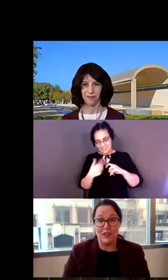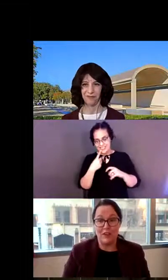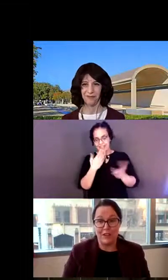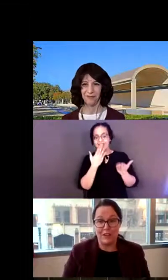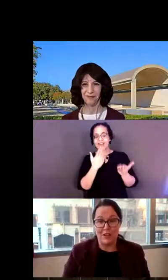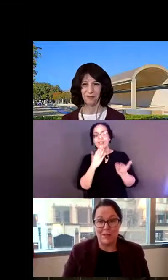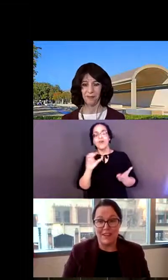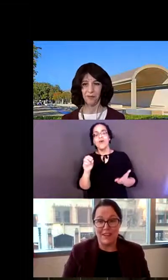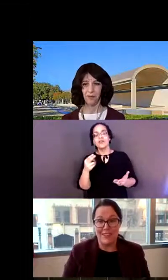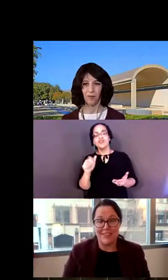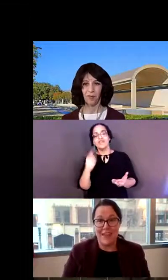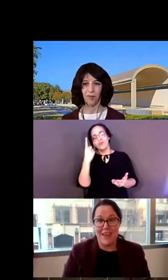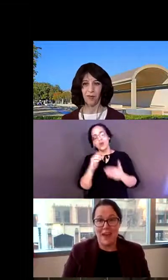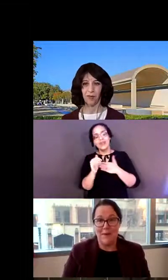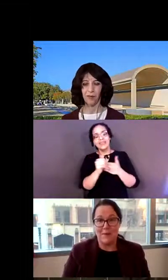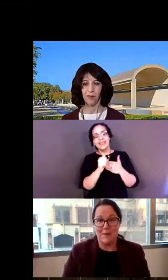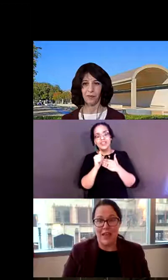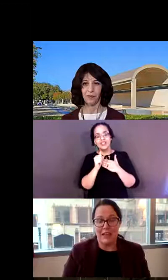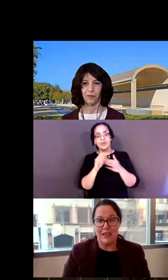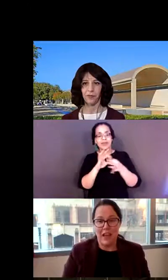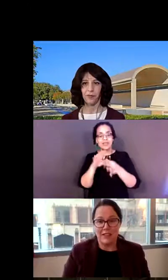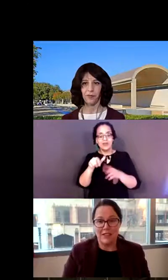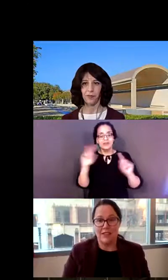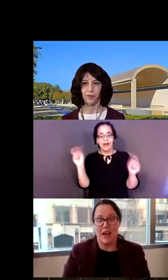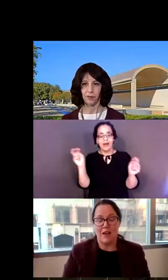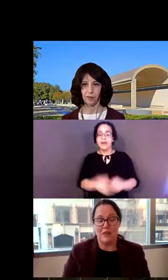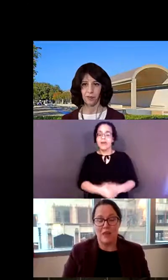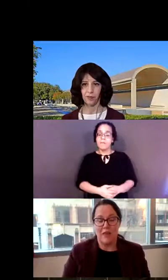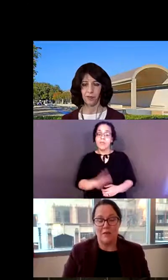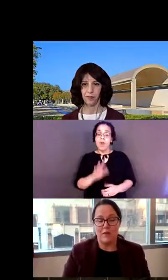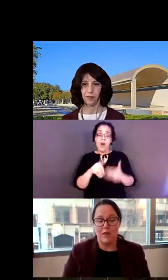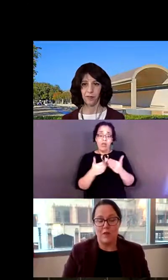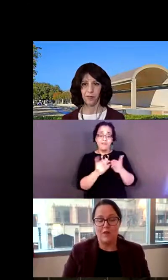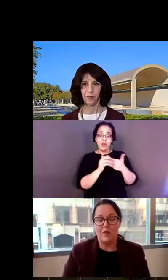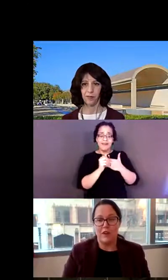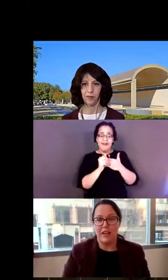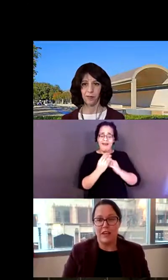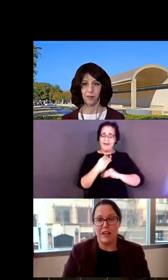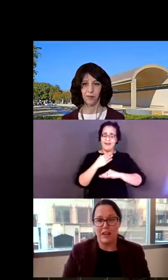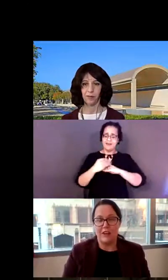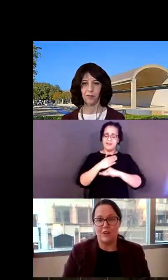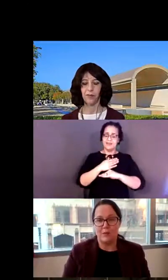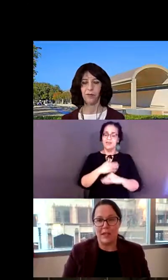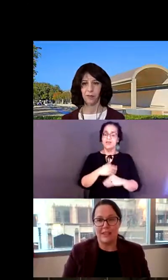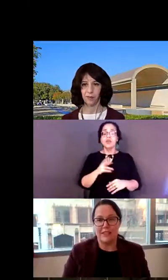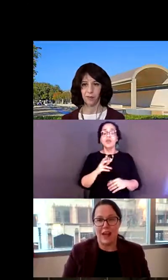leadership around this and the guidance, so that